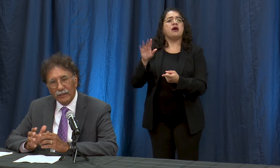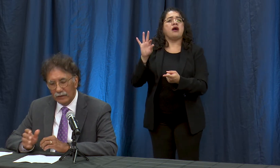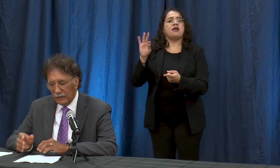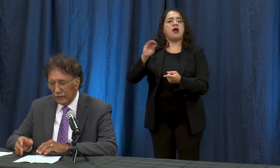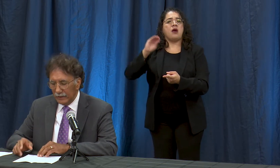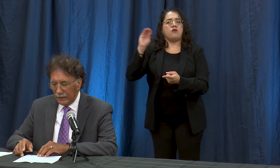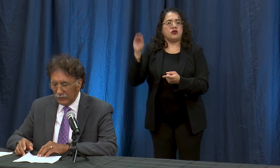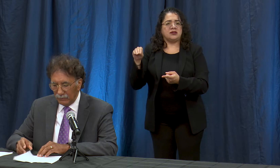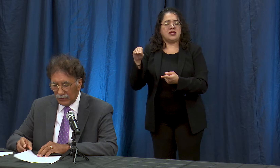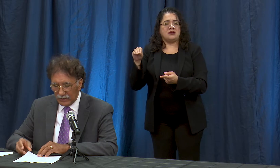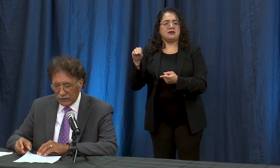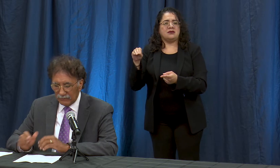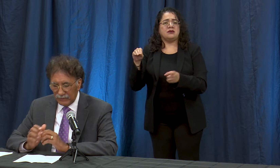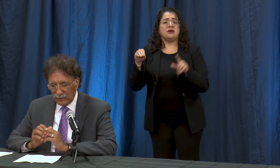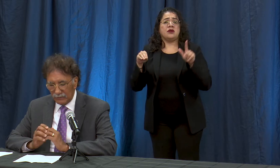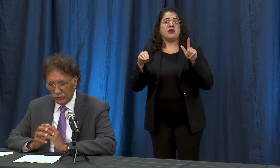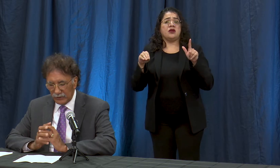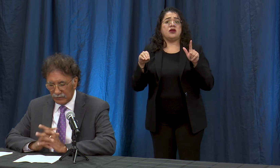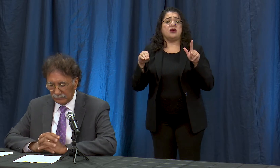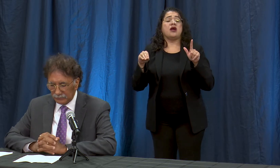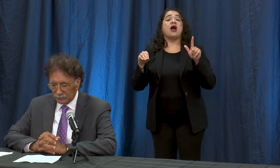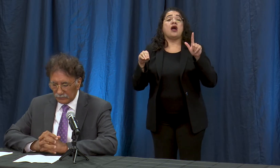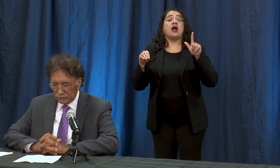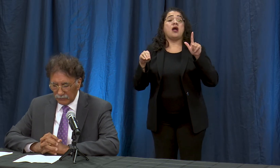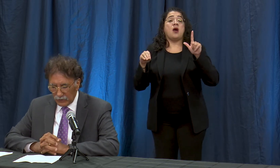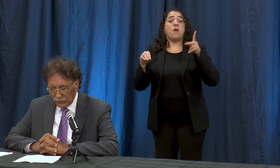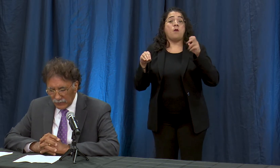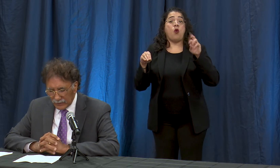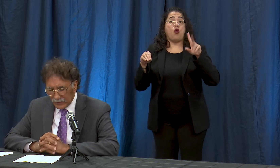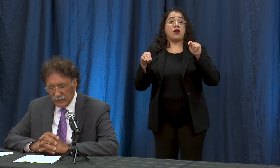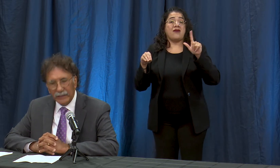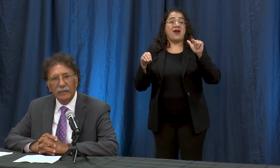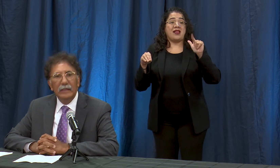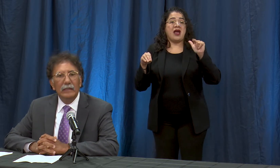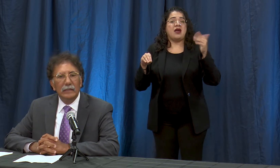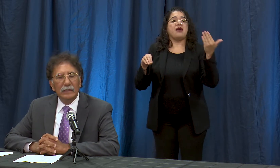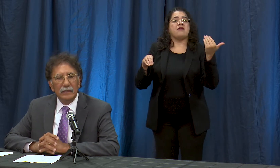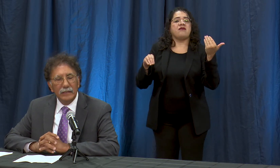that number is 15%. So needless to say